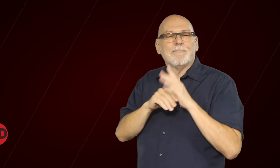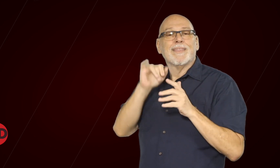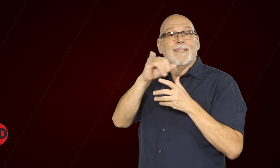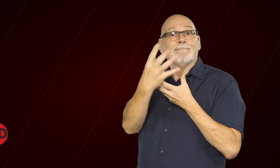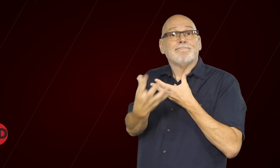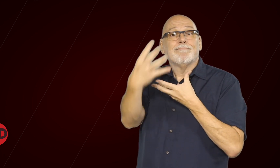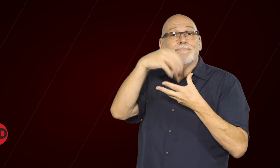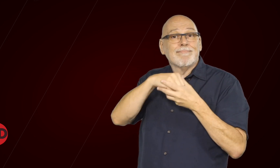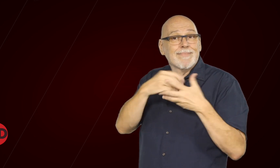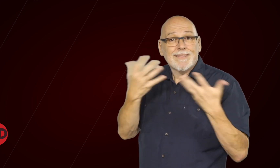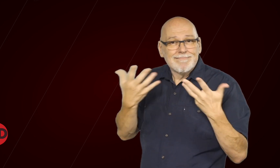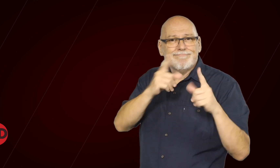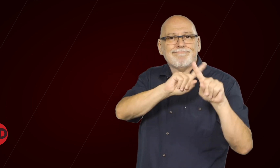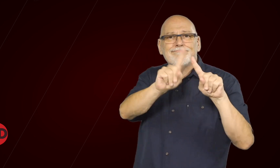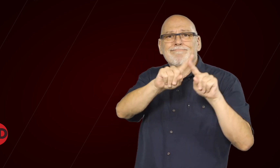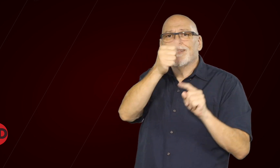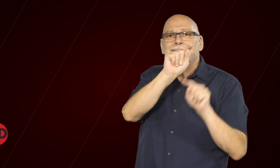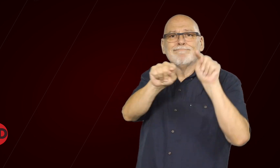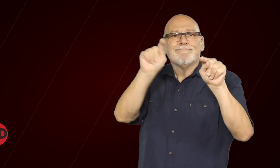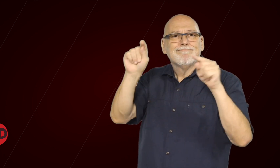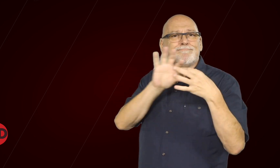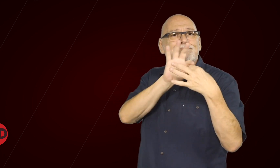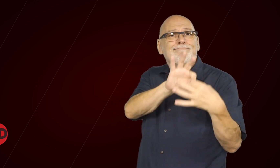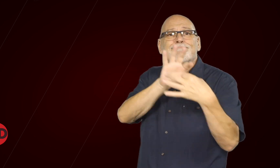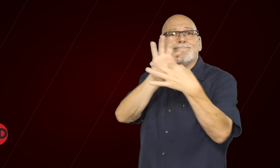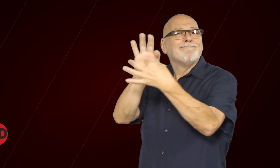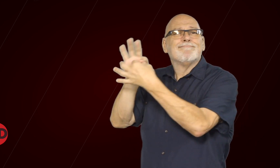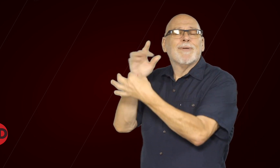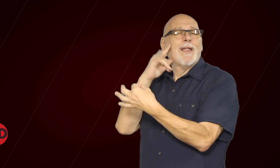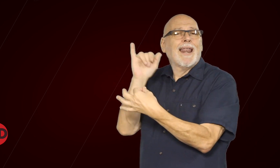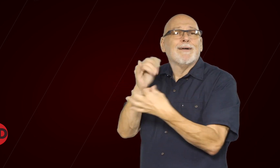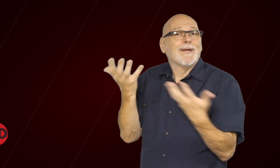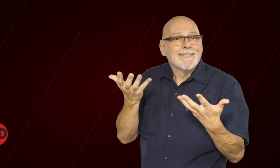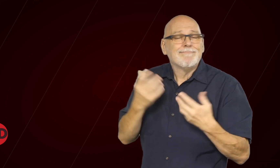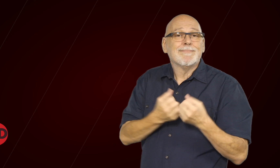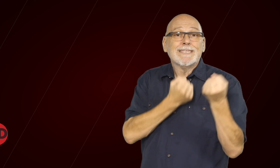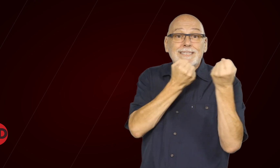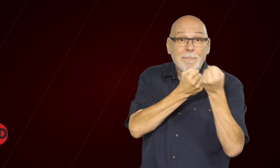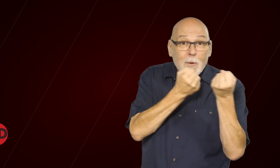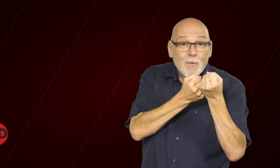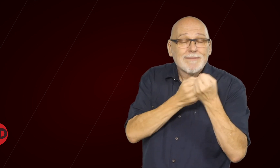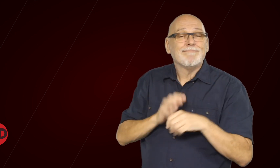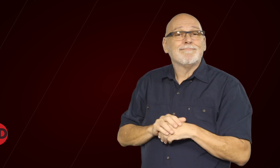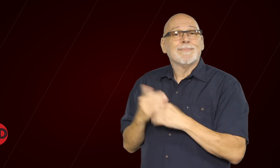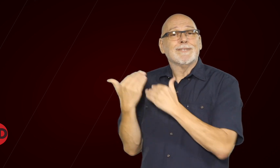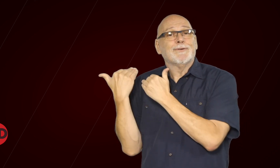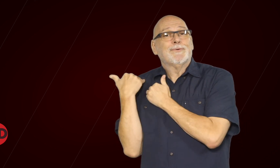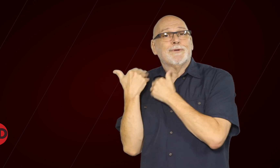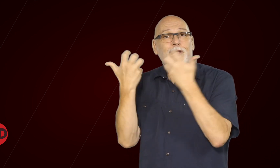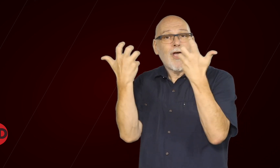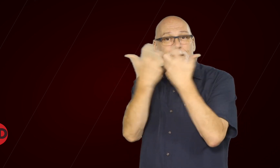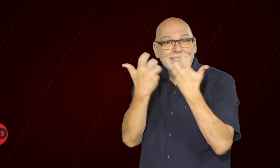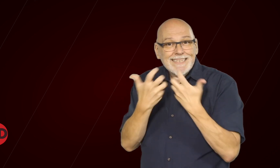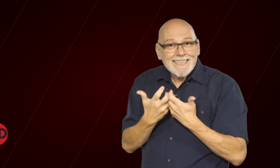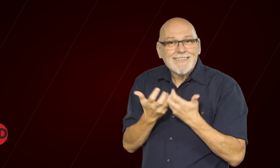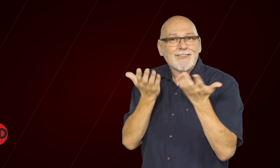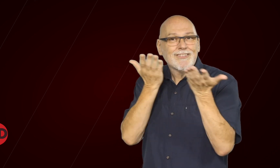Program which includes, among other related supports,